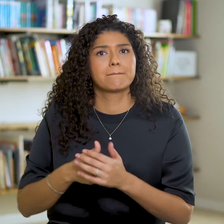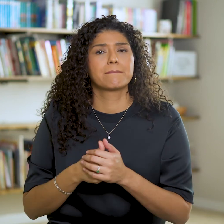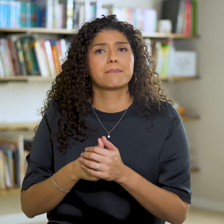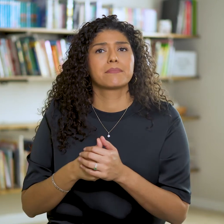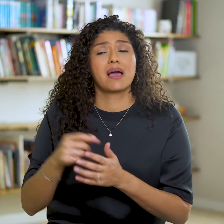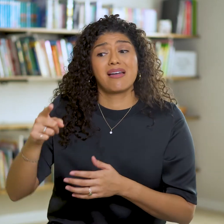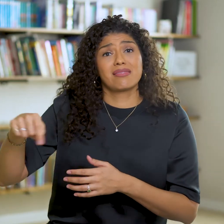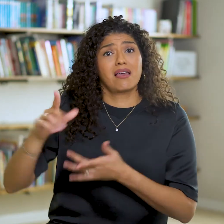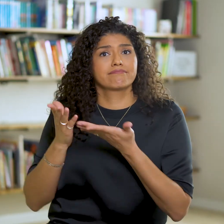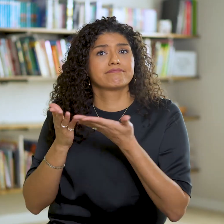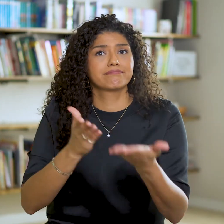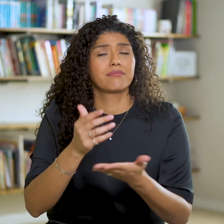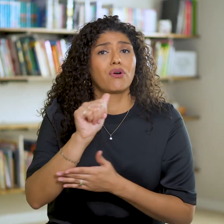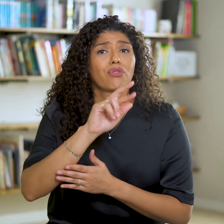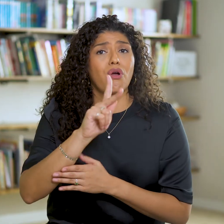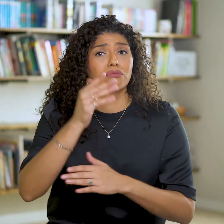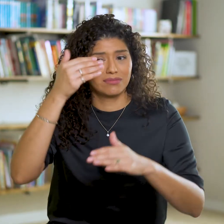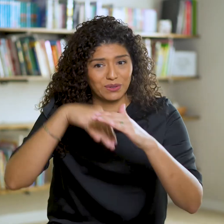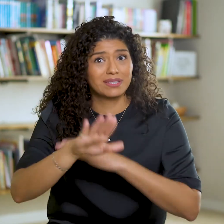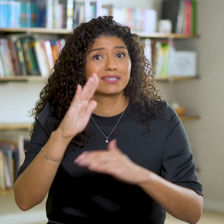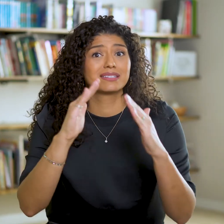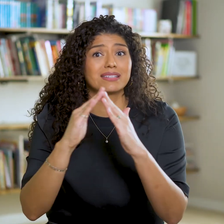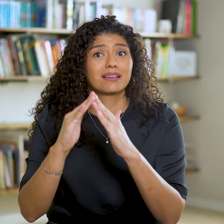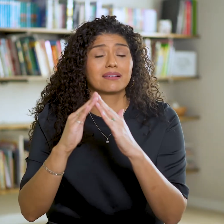They bring the ark into the city,